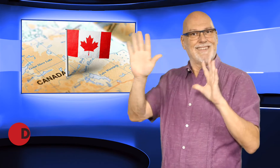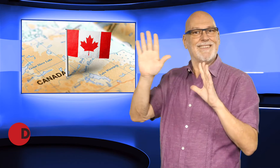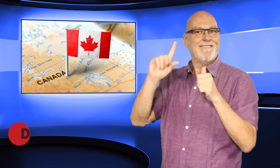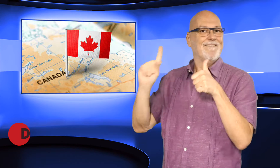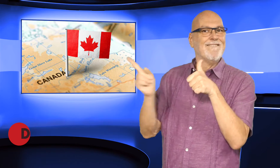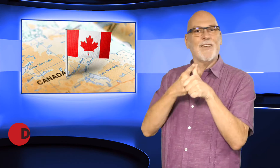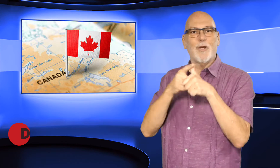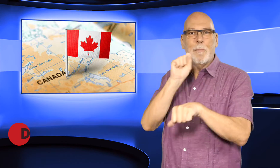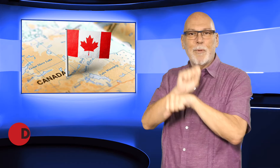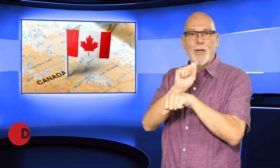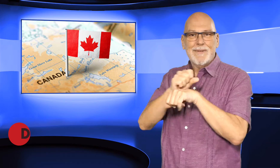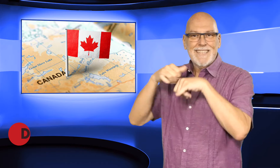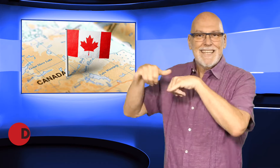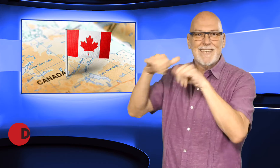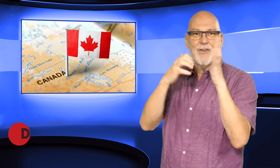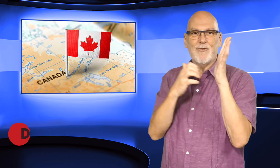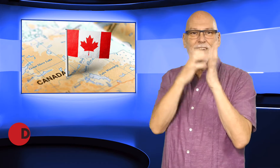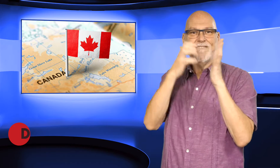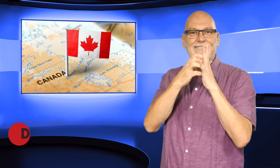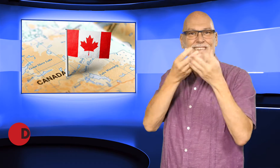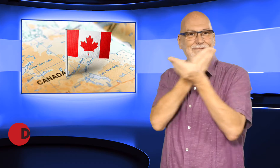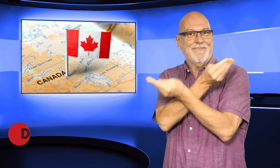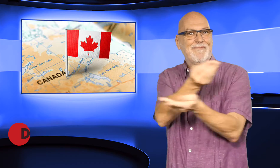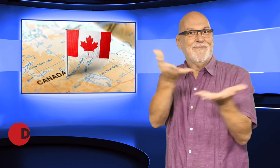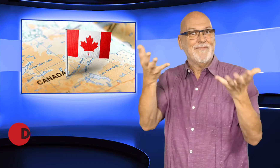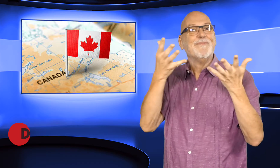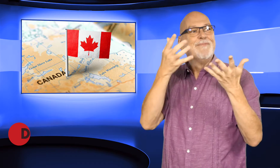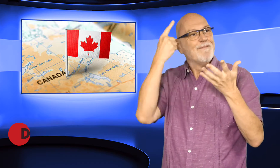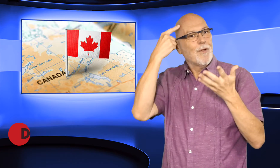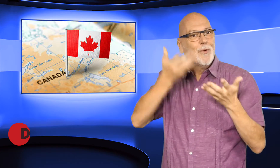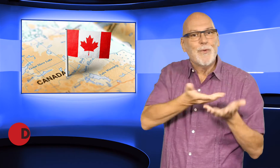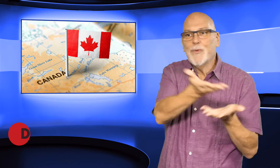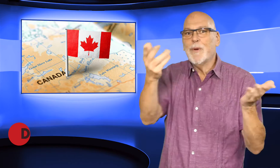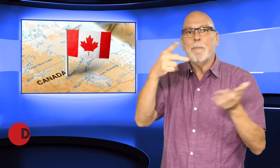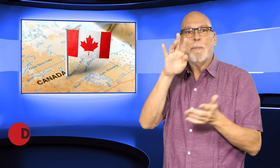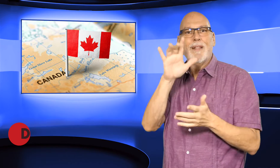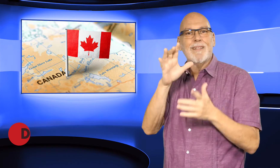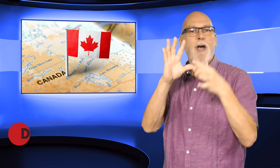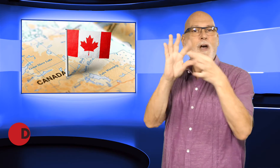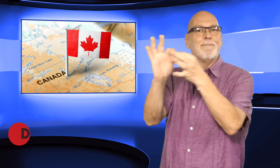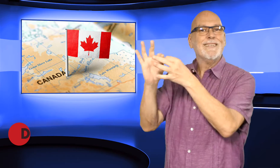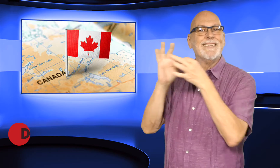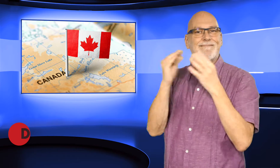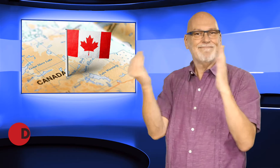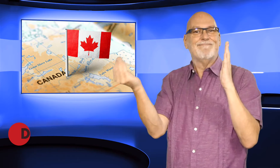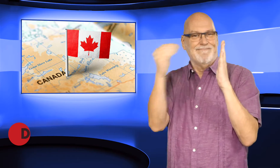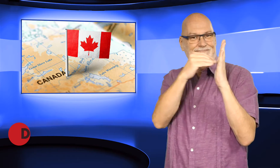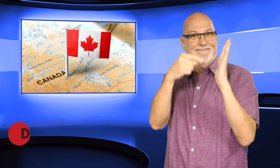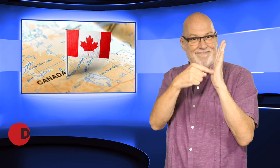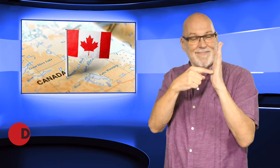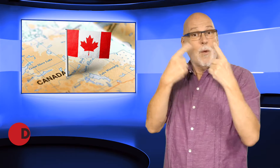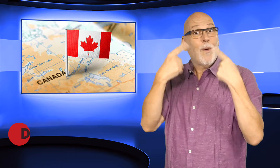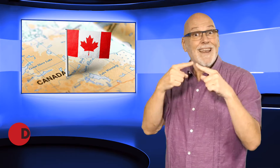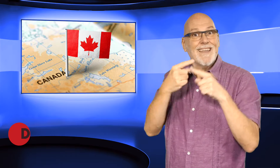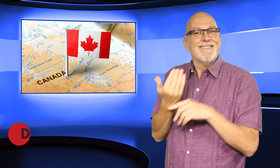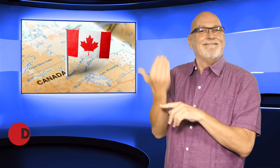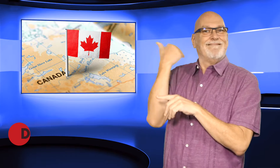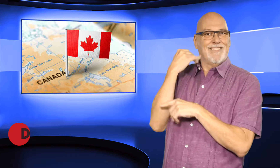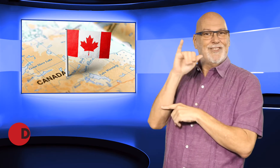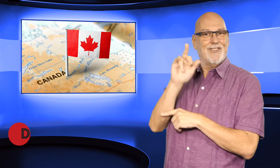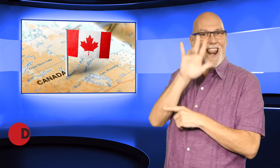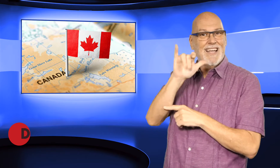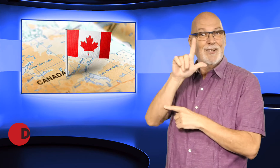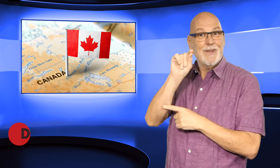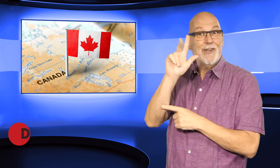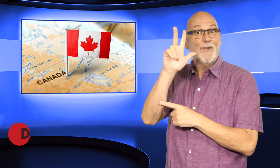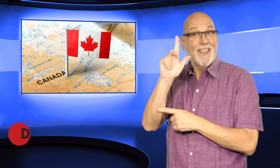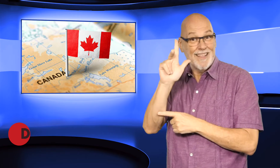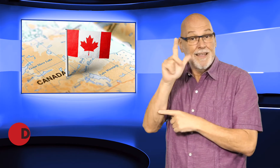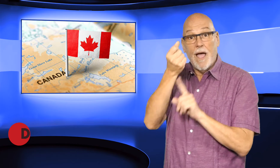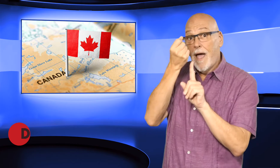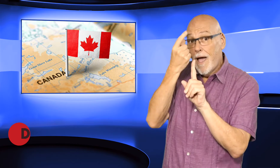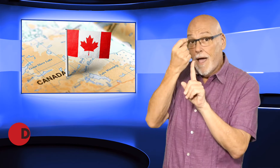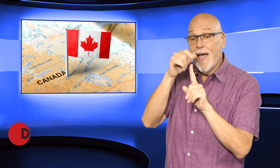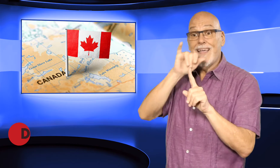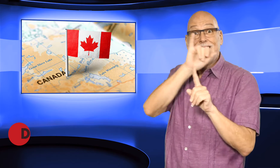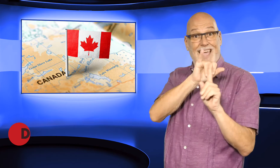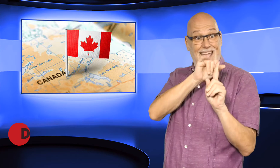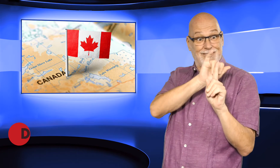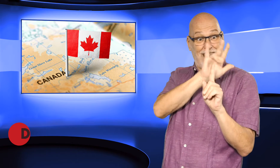their first Employment Standard draft for public comments